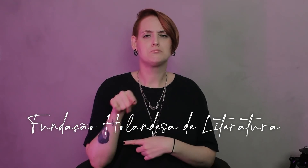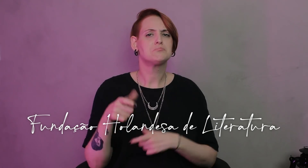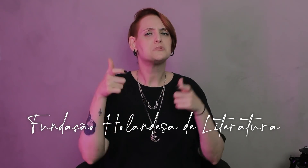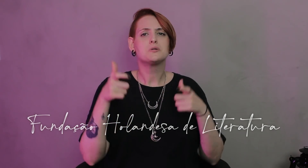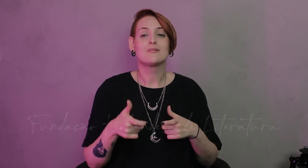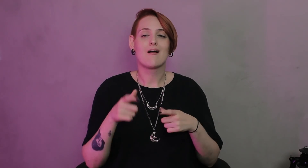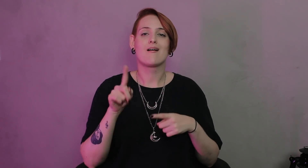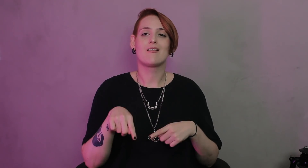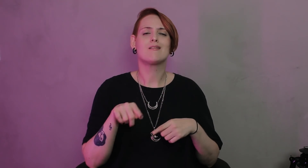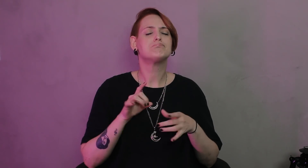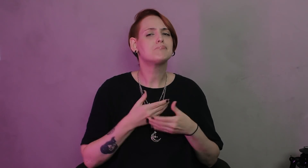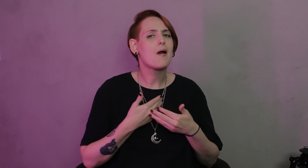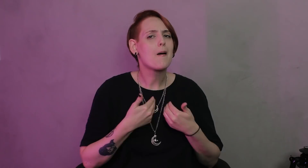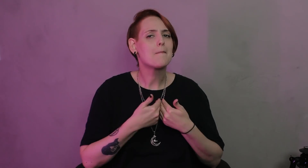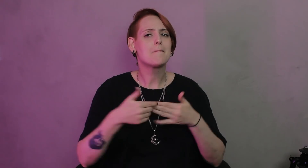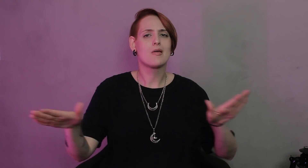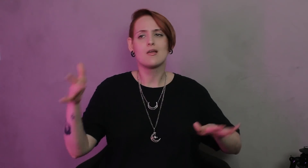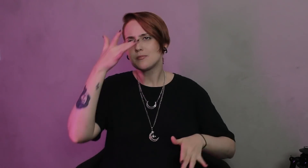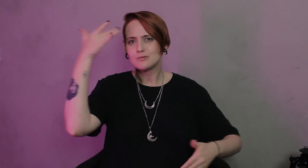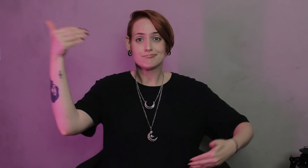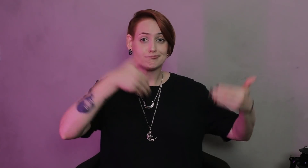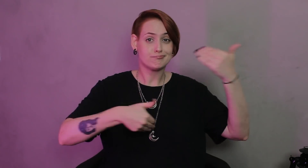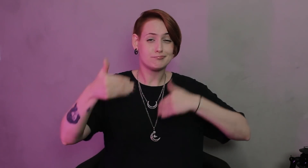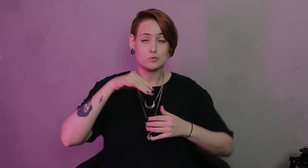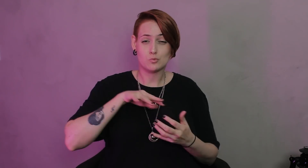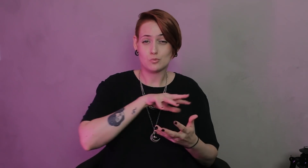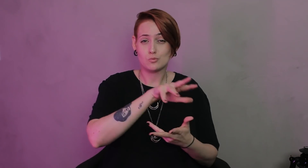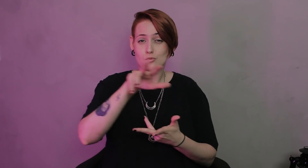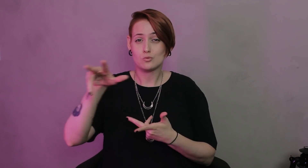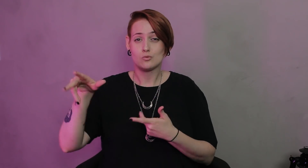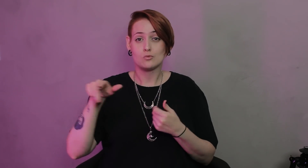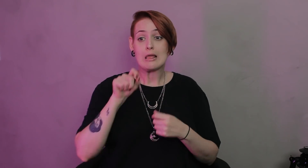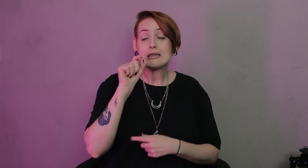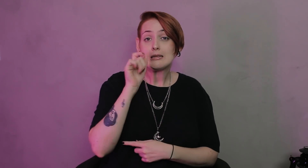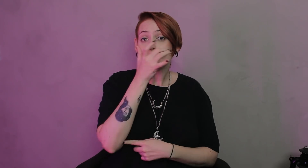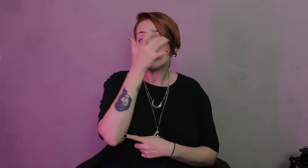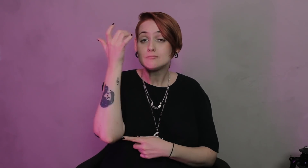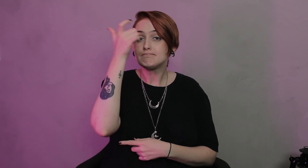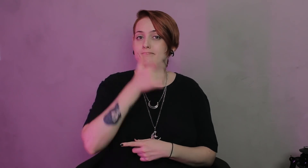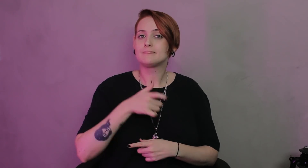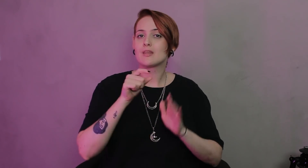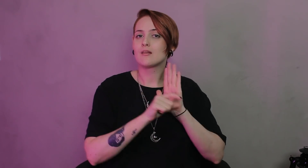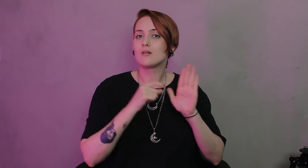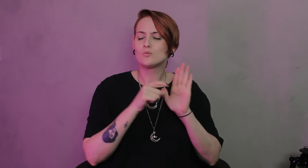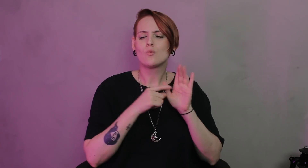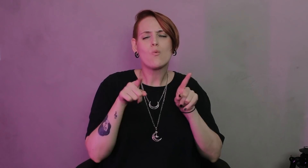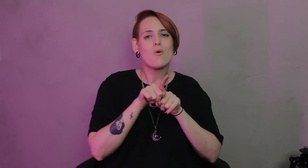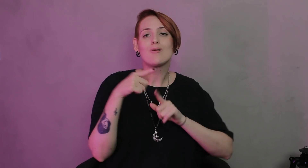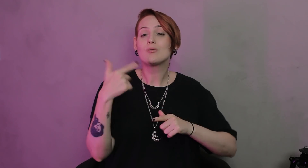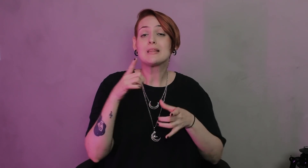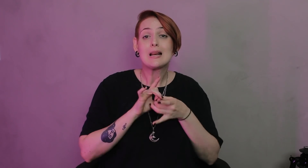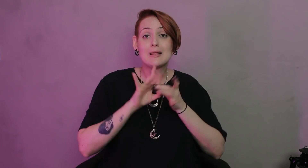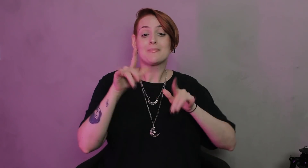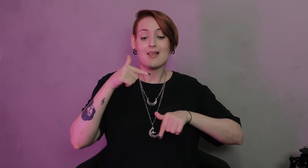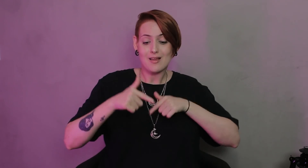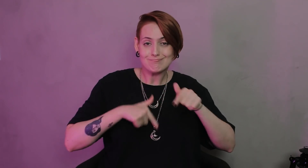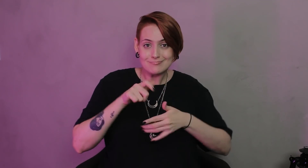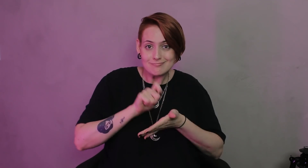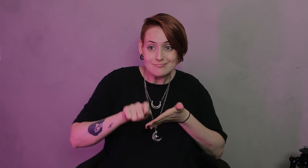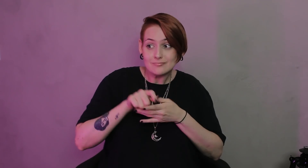where it houses writers from all over the world who do not have the freedom to work